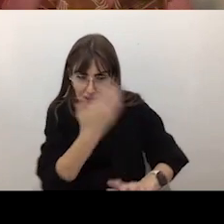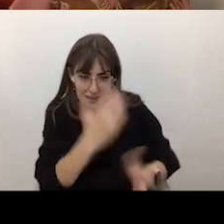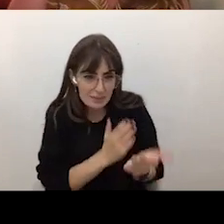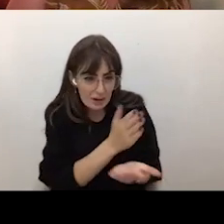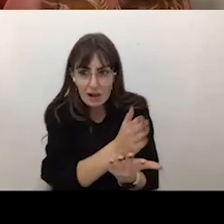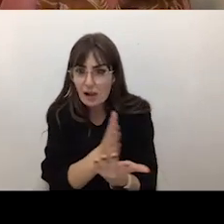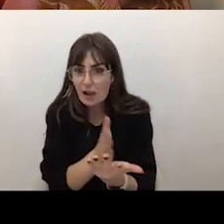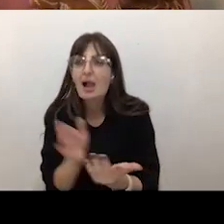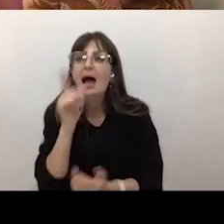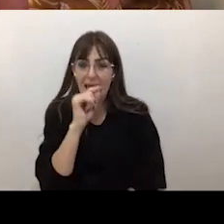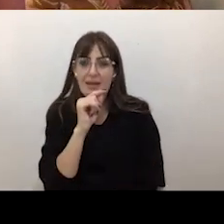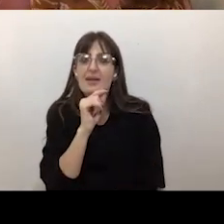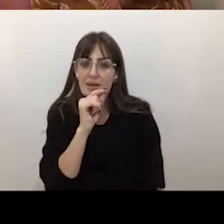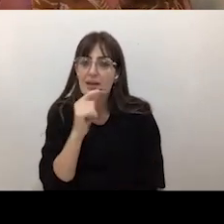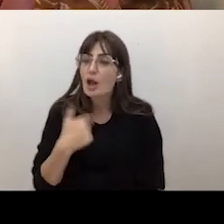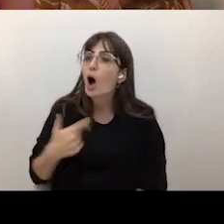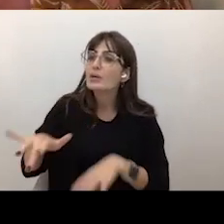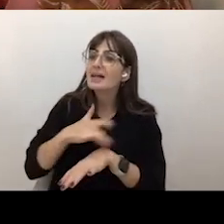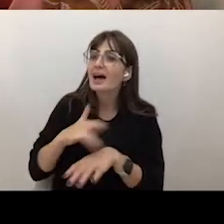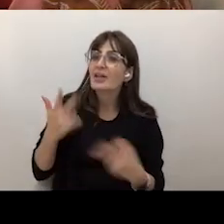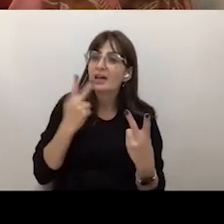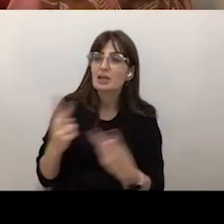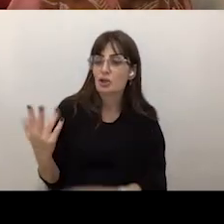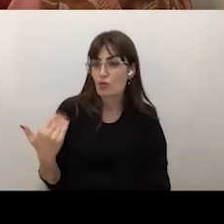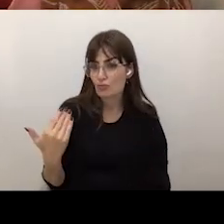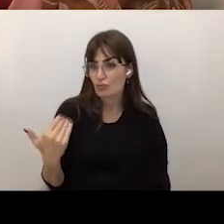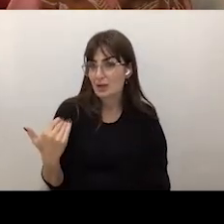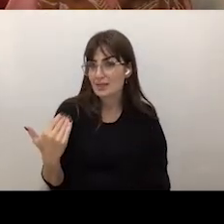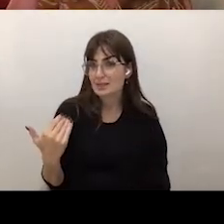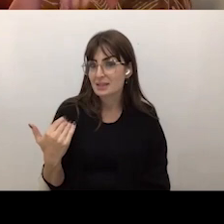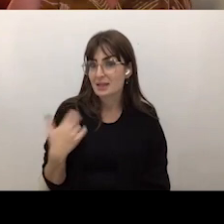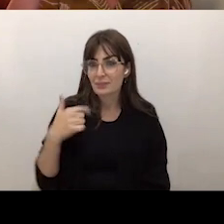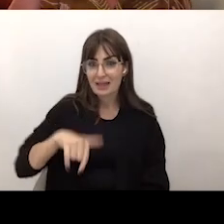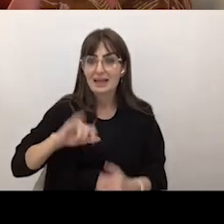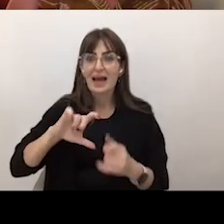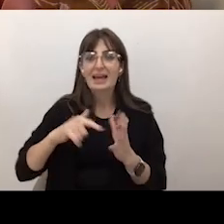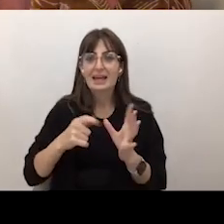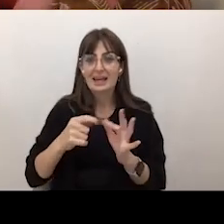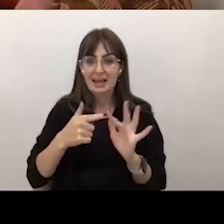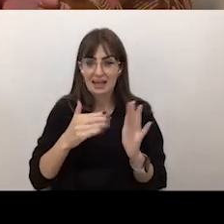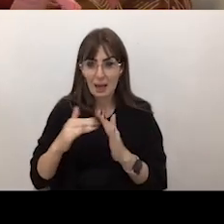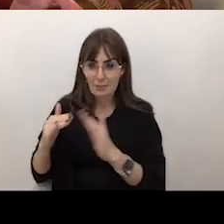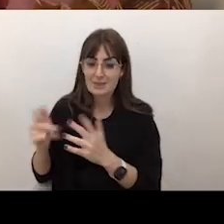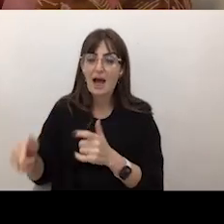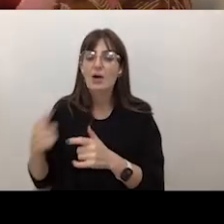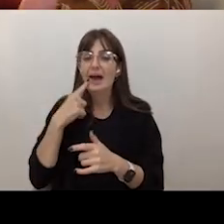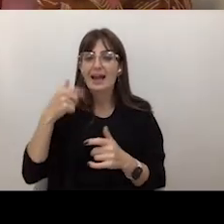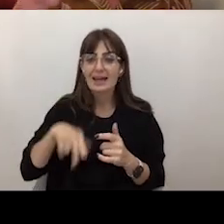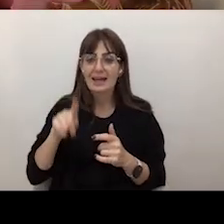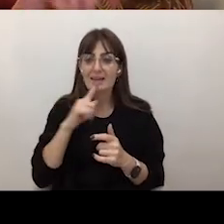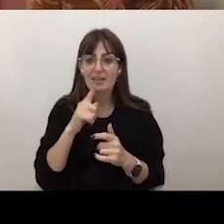I was at a theatre show recently. Here in Cape Town. And during the interview -- the interval,